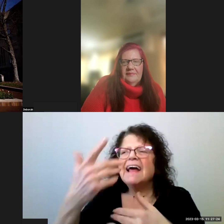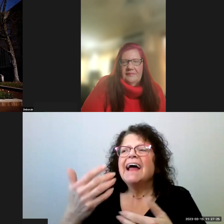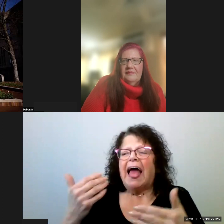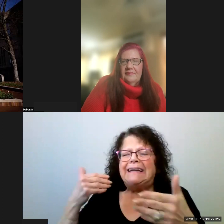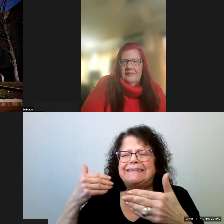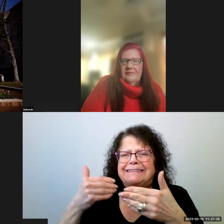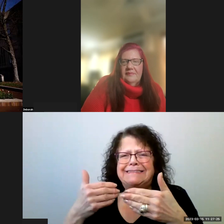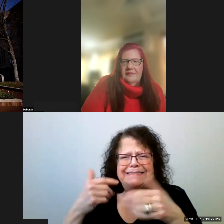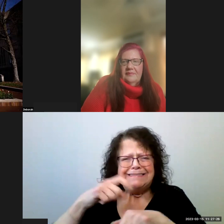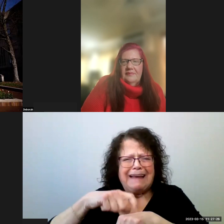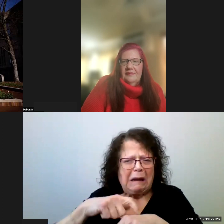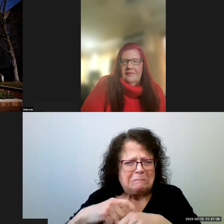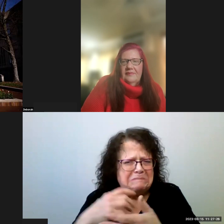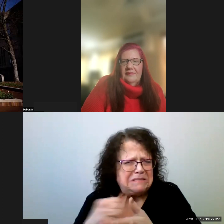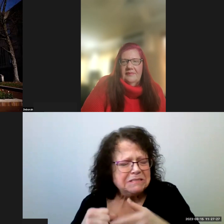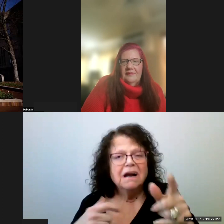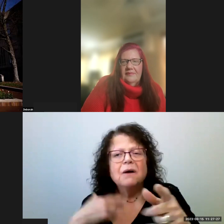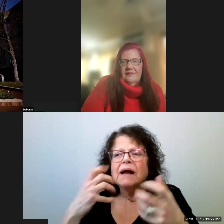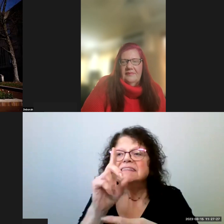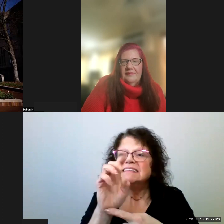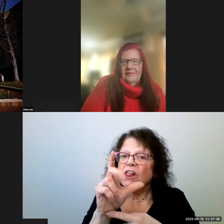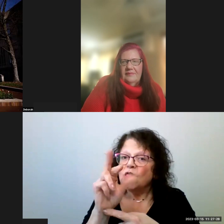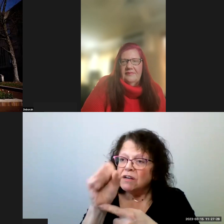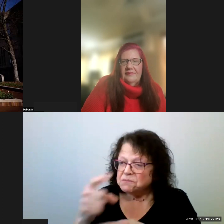to talk about her thoughts about the health emergency